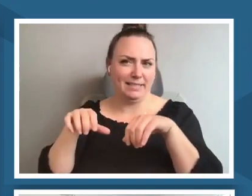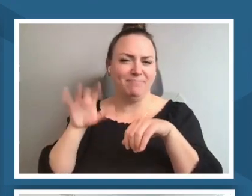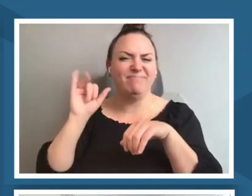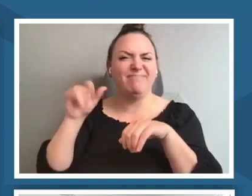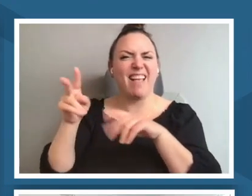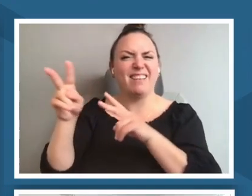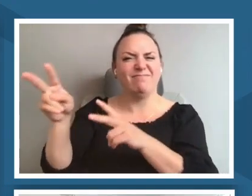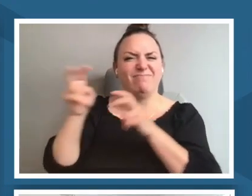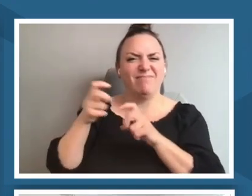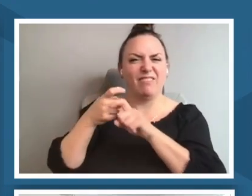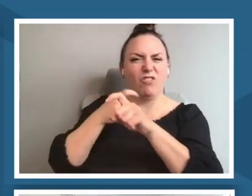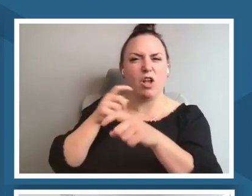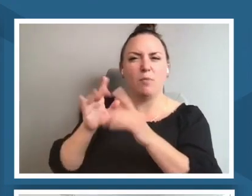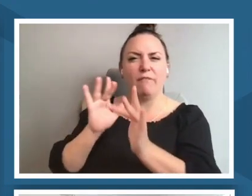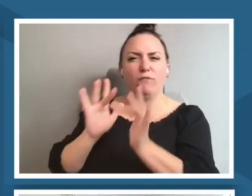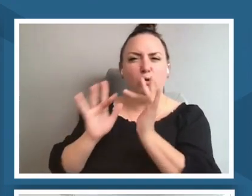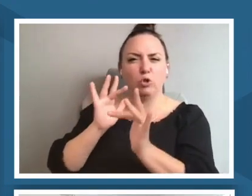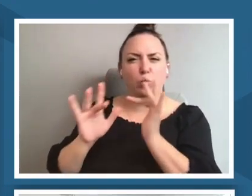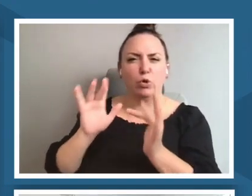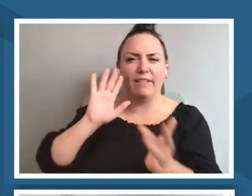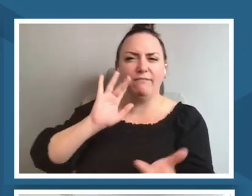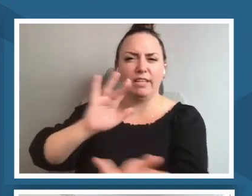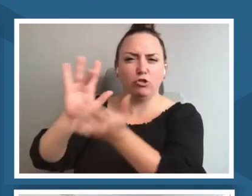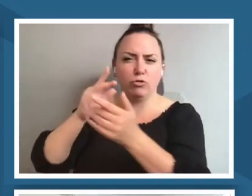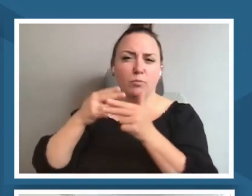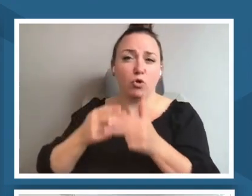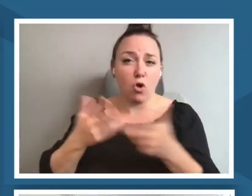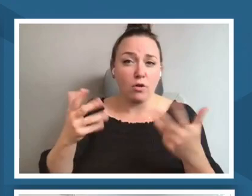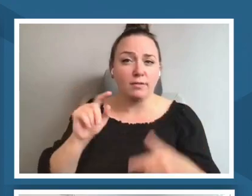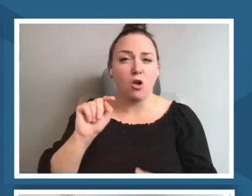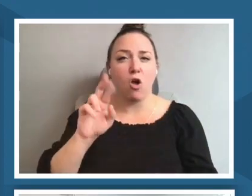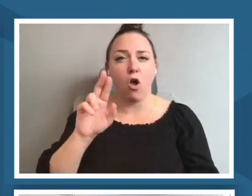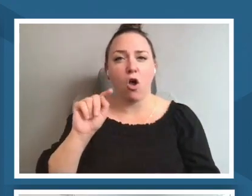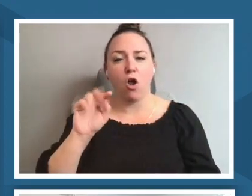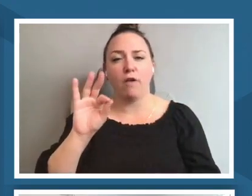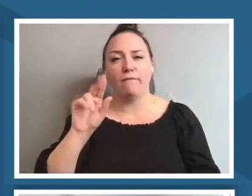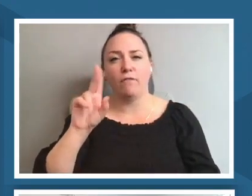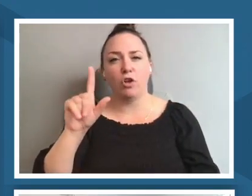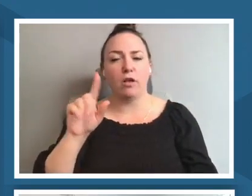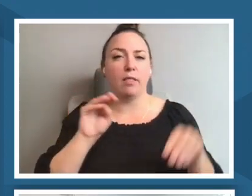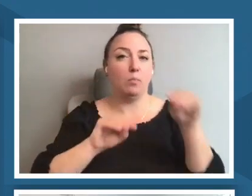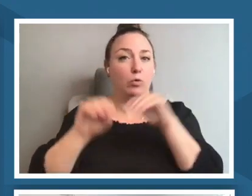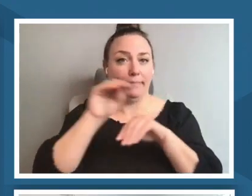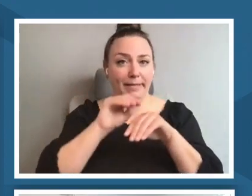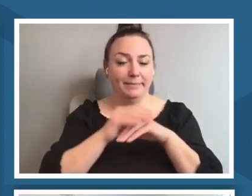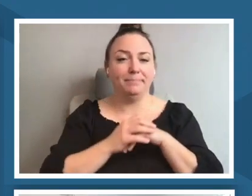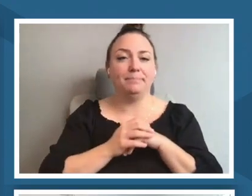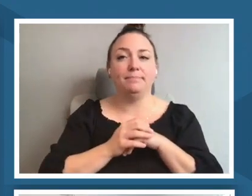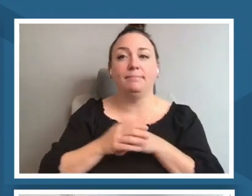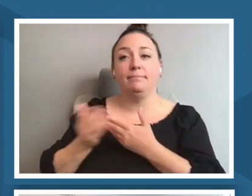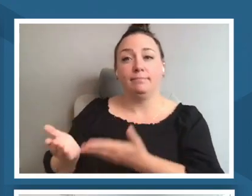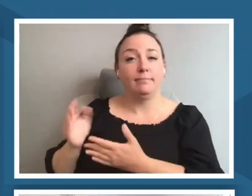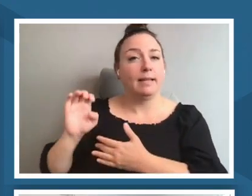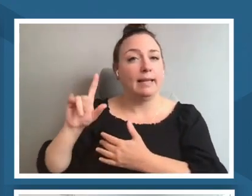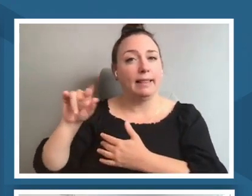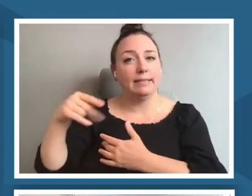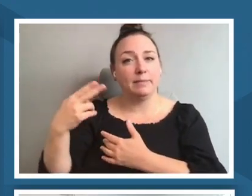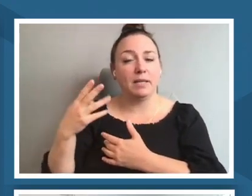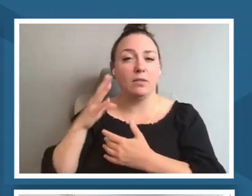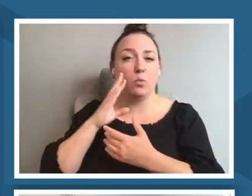artful movement and then with elizabeth we're going to